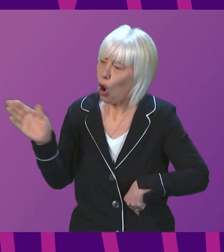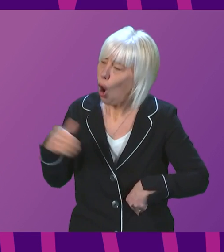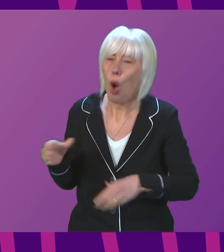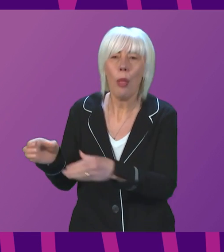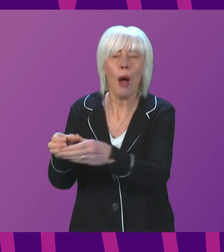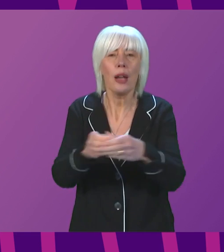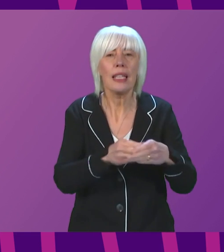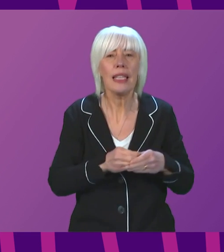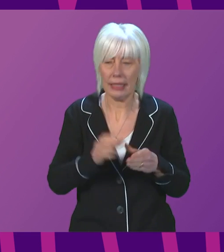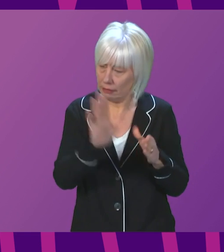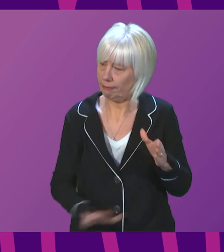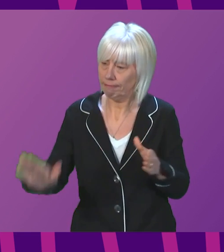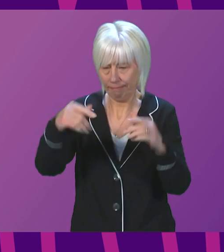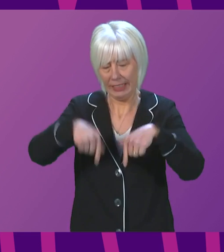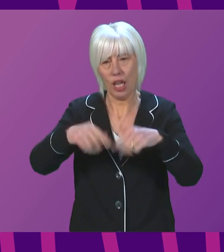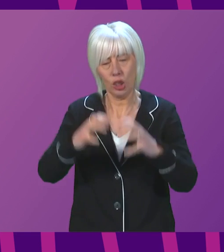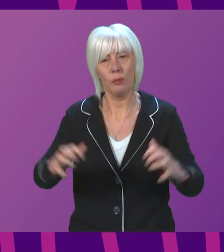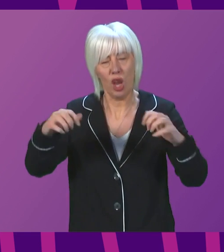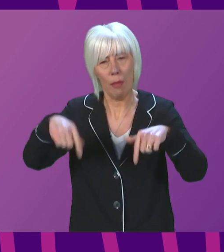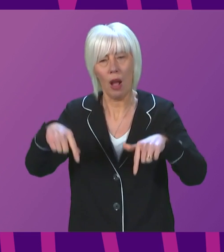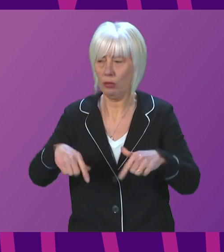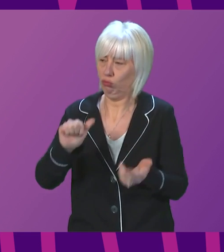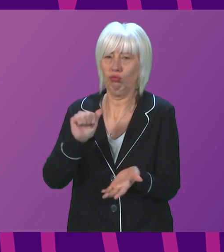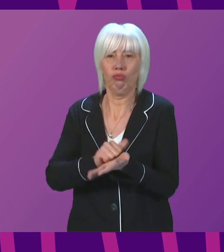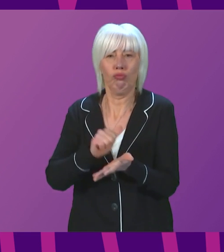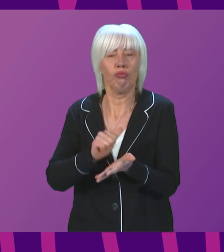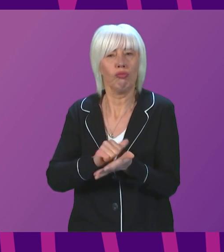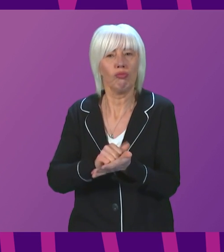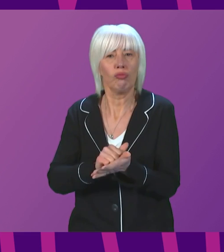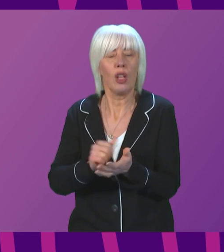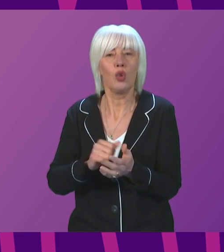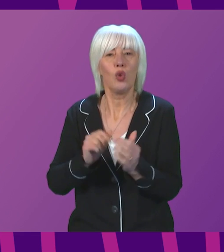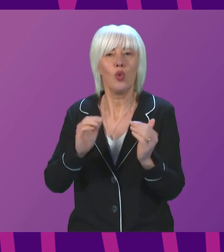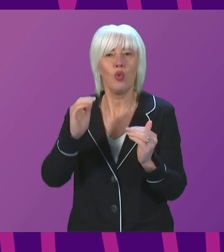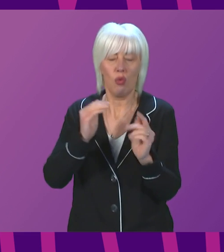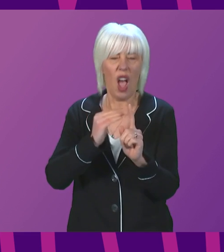All parties across the chamber are, rightly, signed up to our climate change objectives